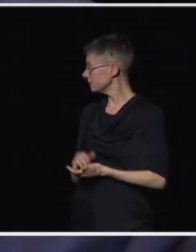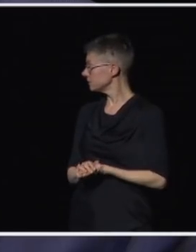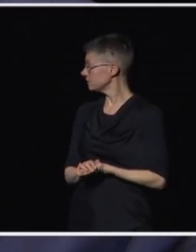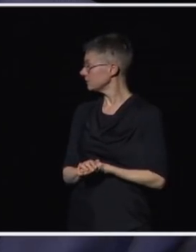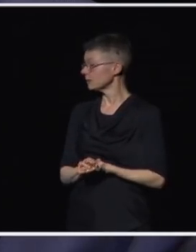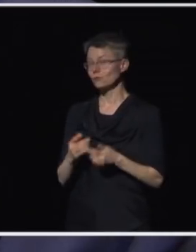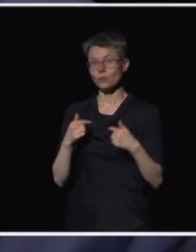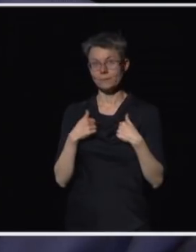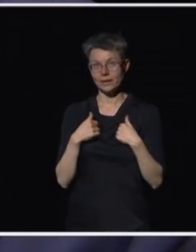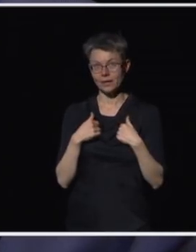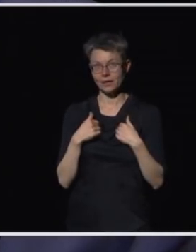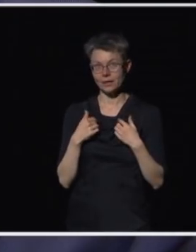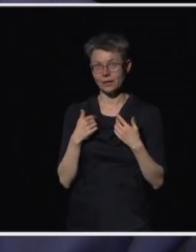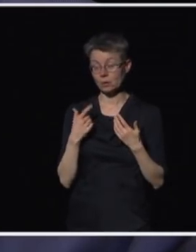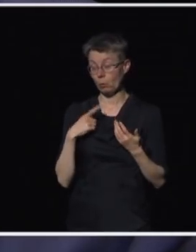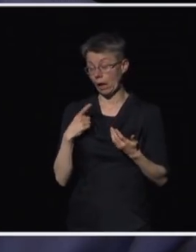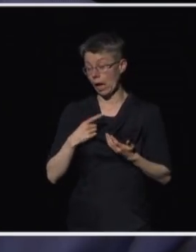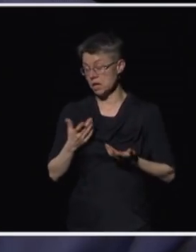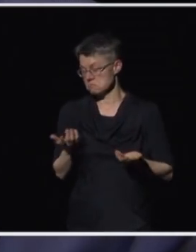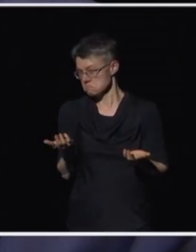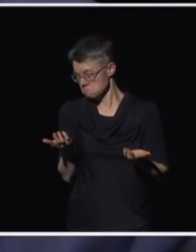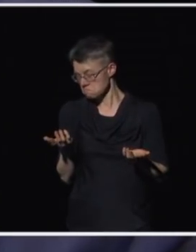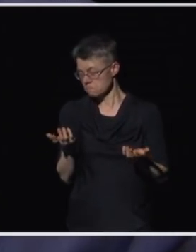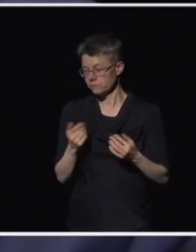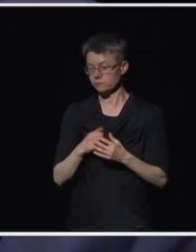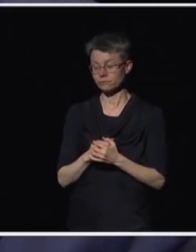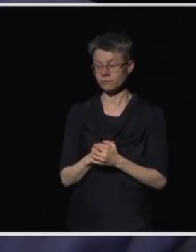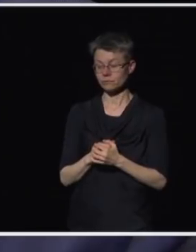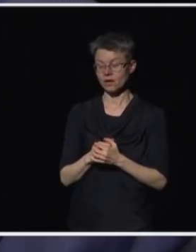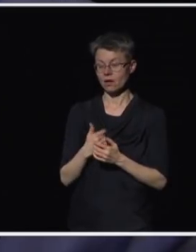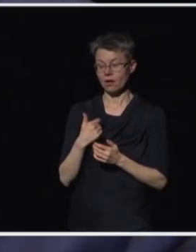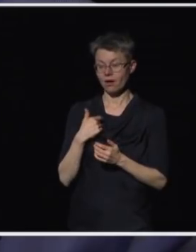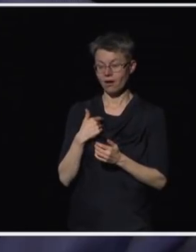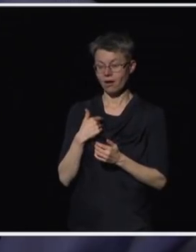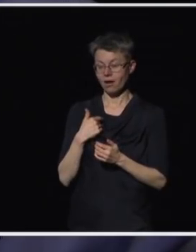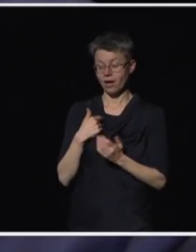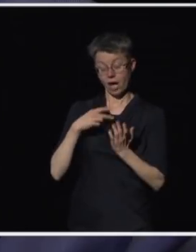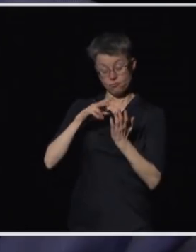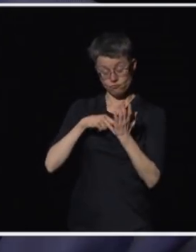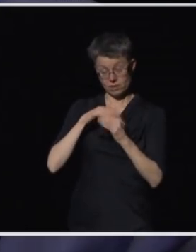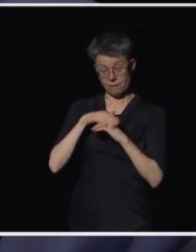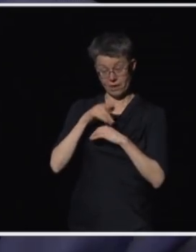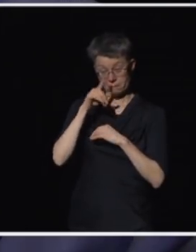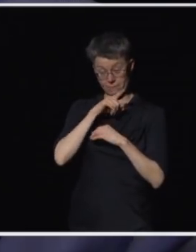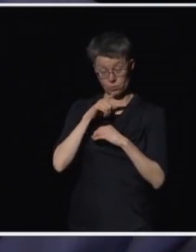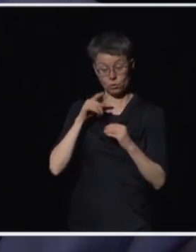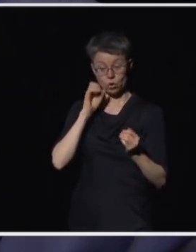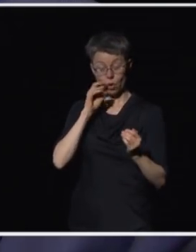for whatever reason I never pictured the people who I was reading in comic books as white.